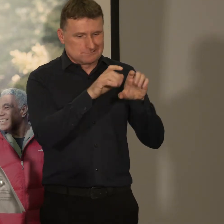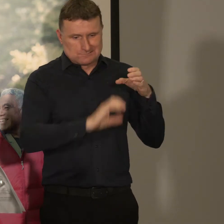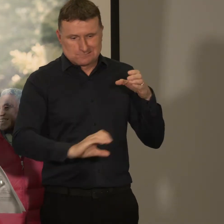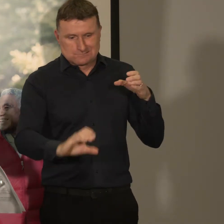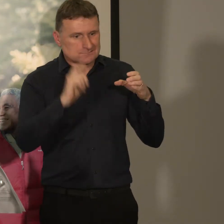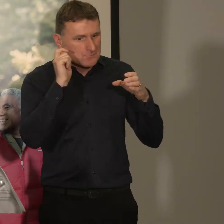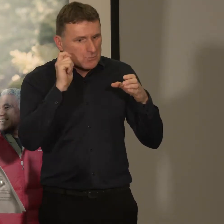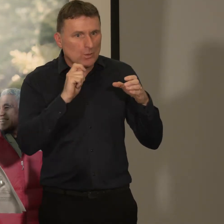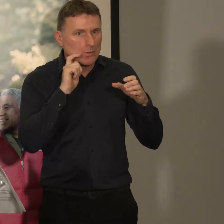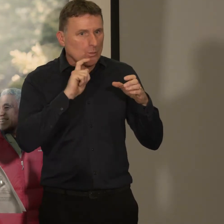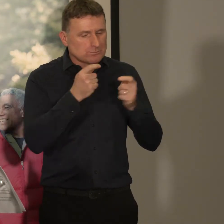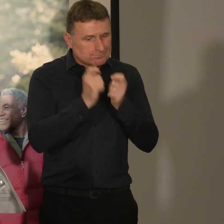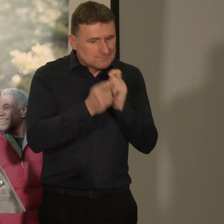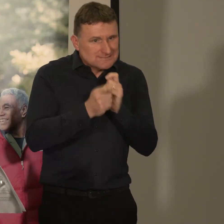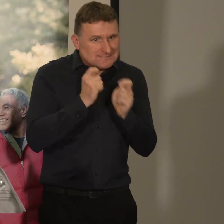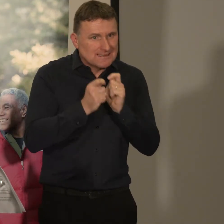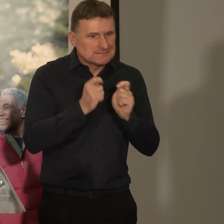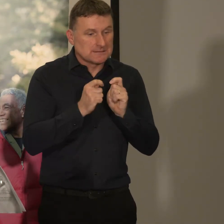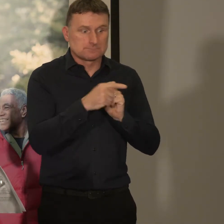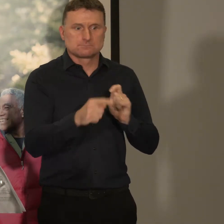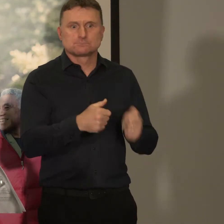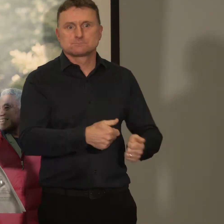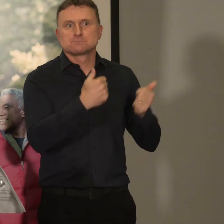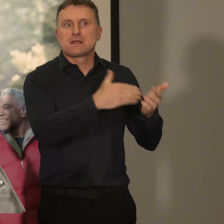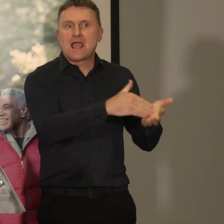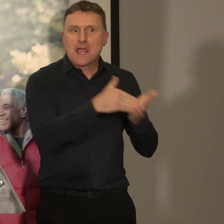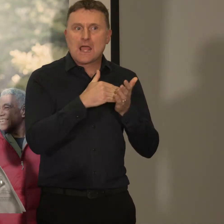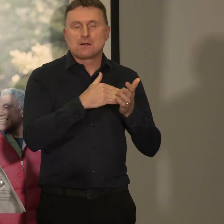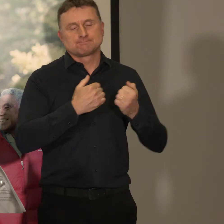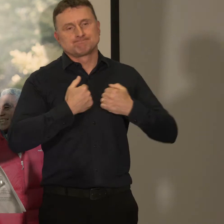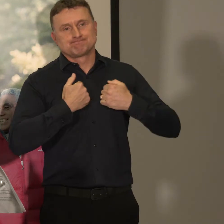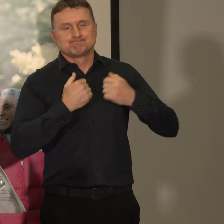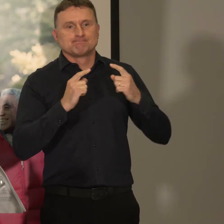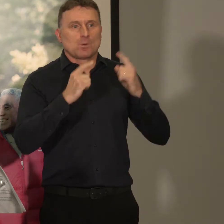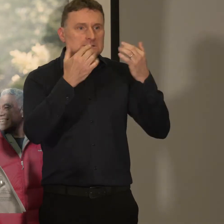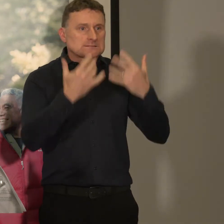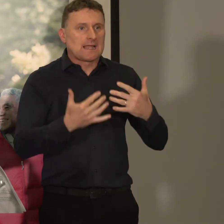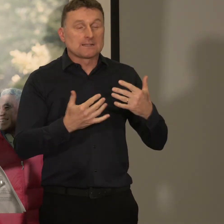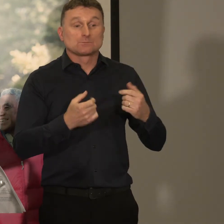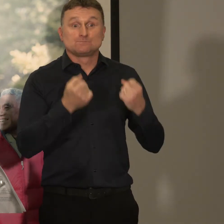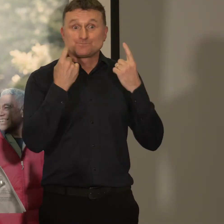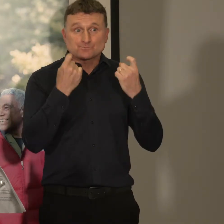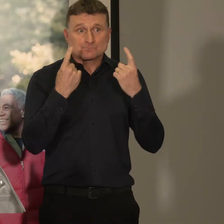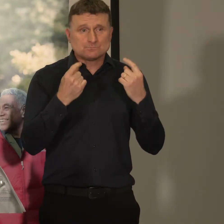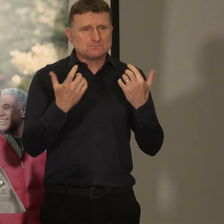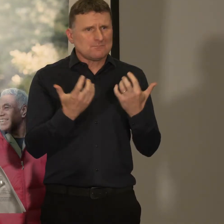mentioned in passing. As you know, the waste water testing has been a game changer and it